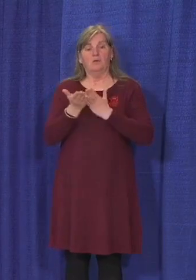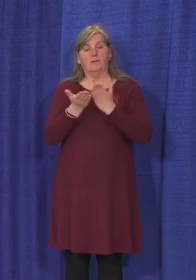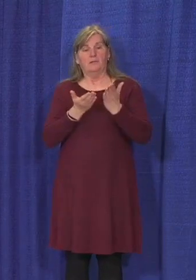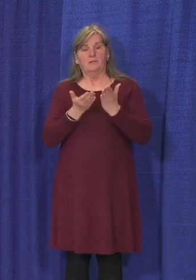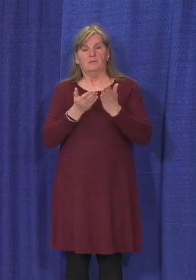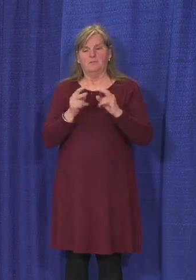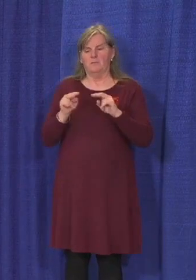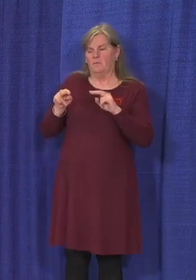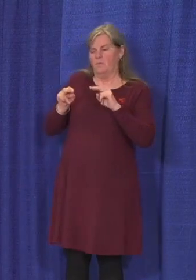We are looking at changing